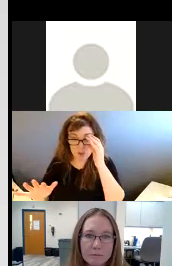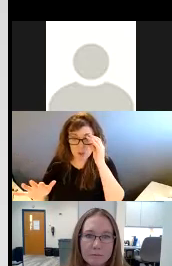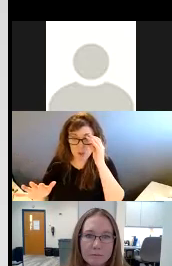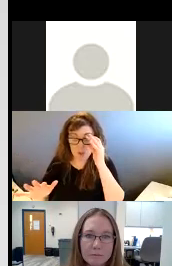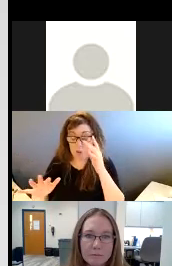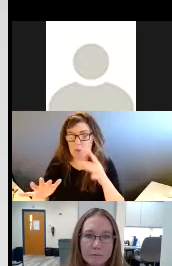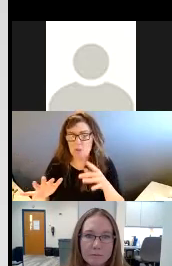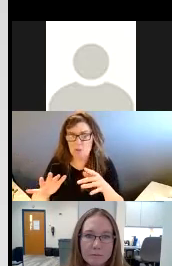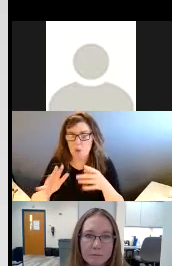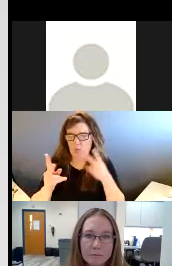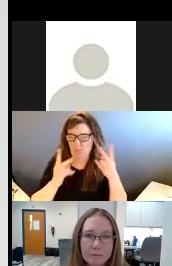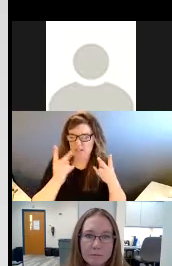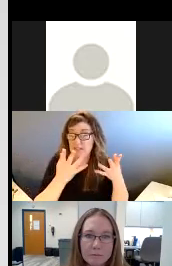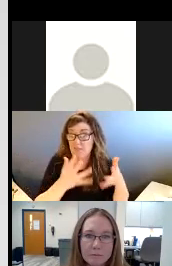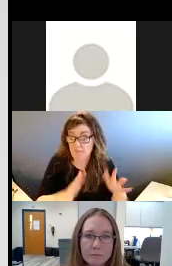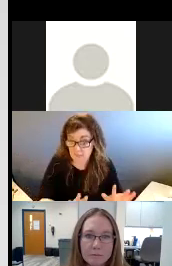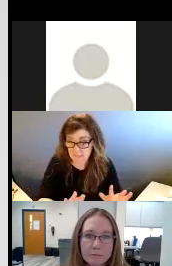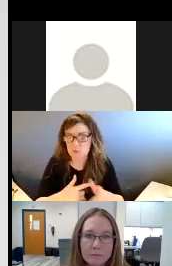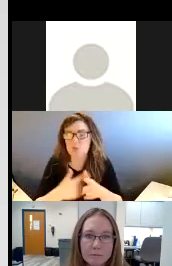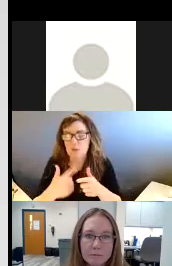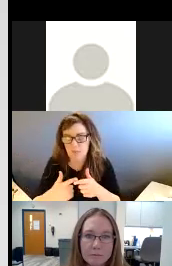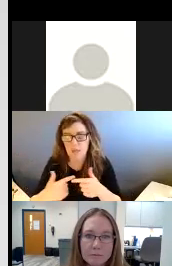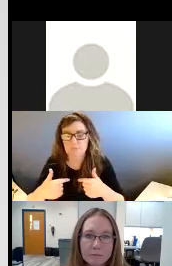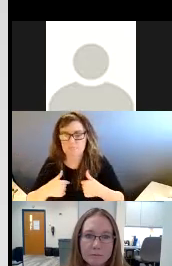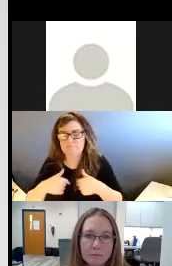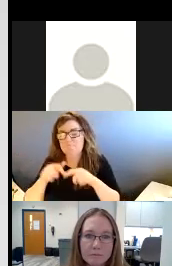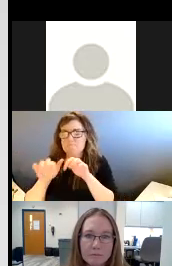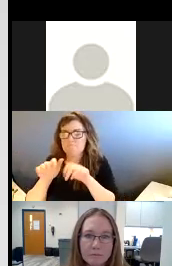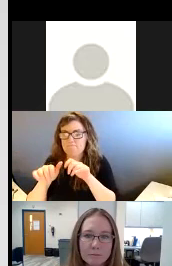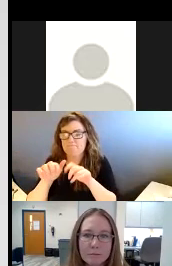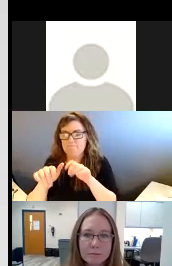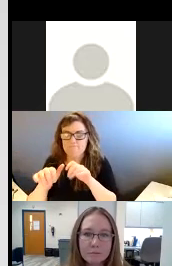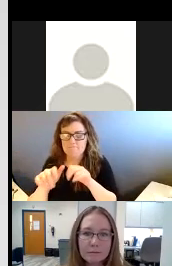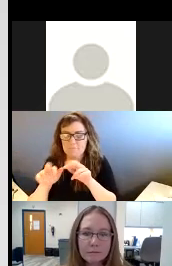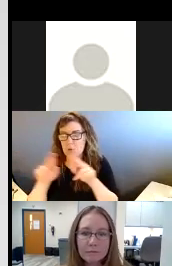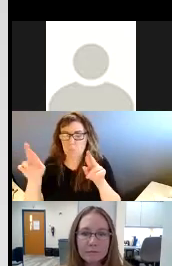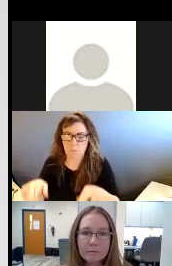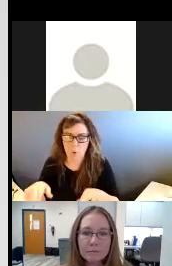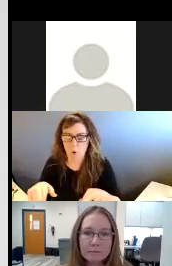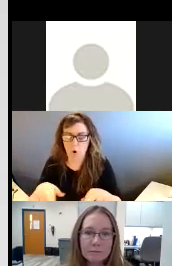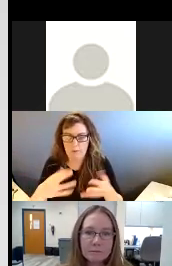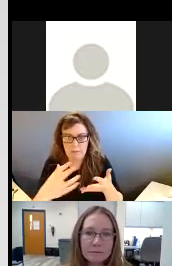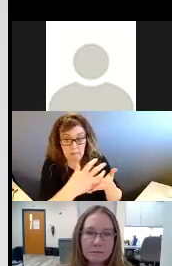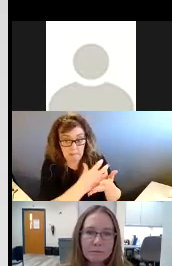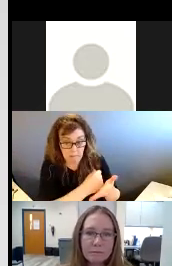DO THE WRITE-UP OF THE RECOMMENDATION. THE FAMILY HAS ALL THAT EDUCATION THAT THEY RECEIVED DURING THE SESSION, AND THEN A MORE